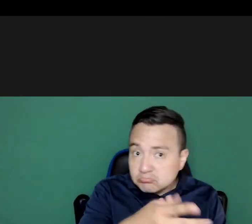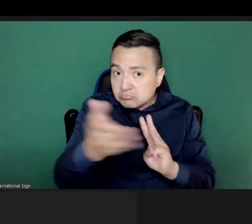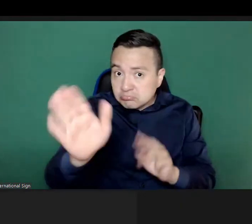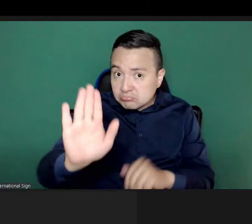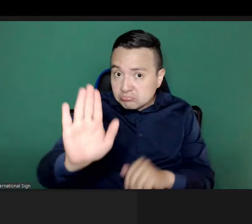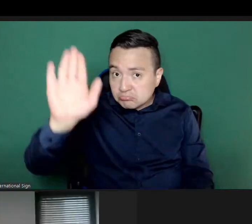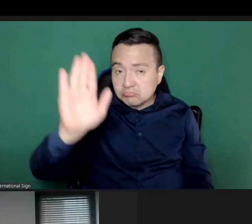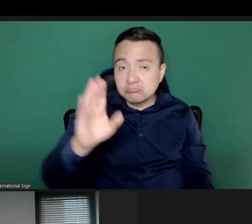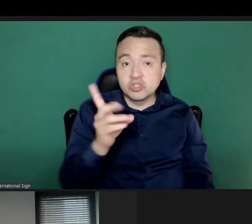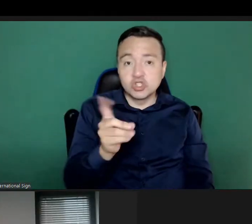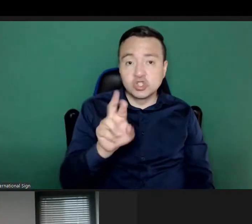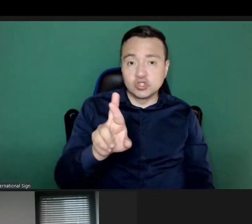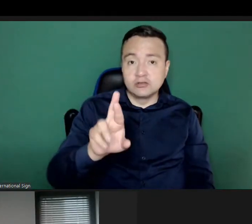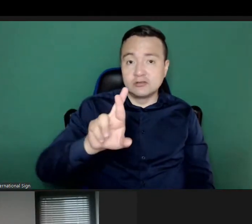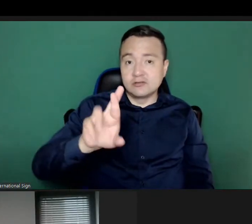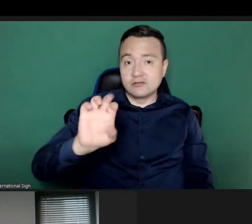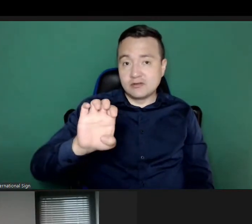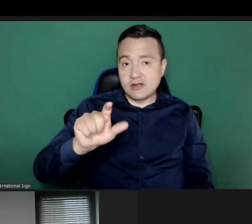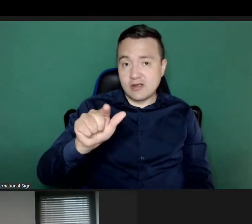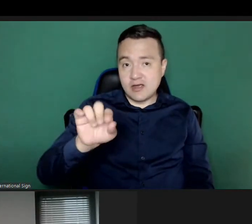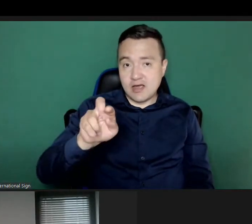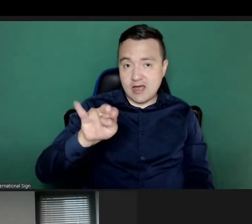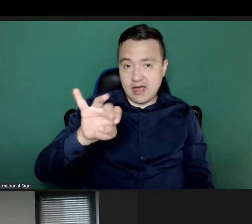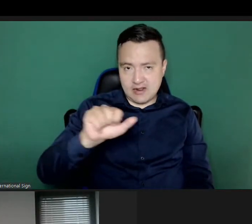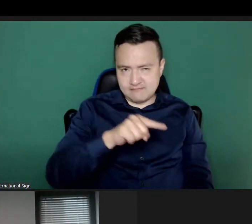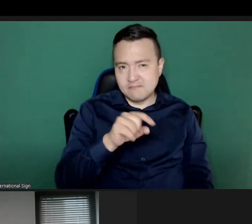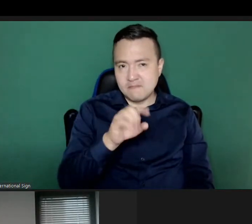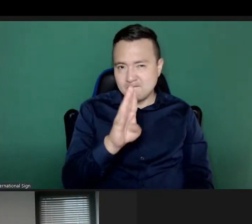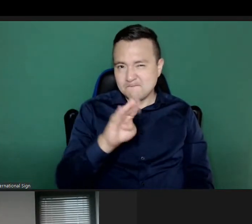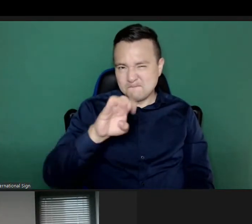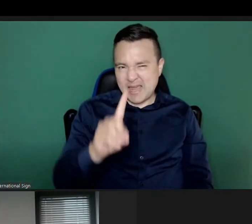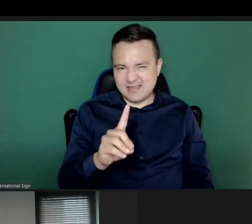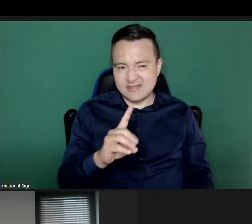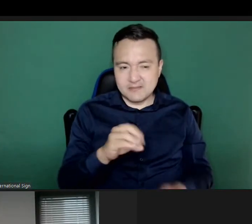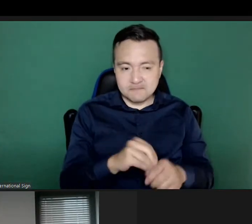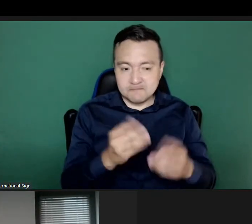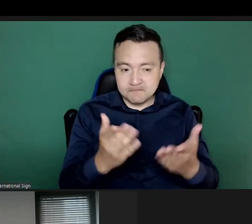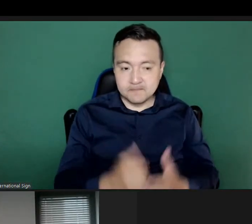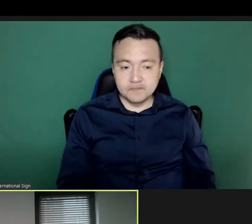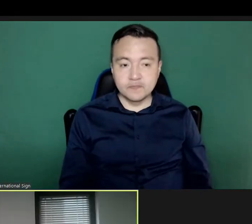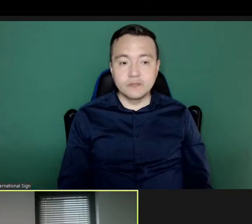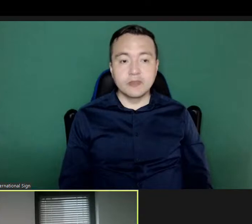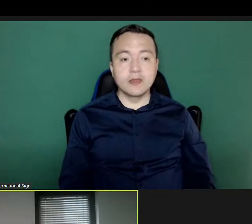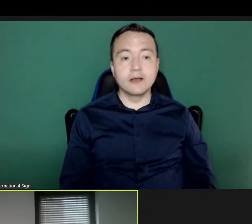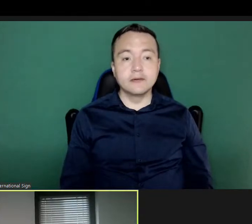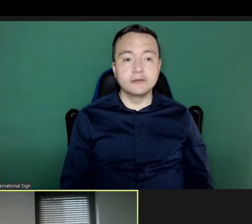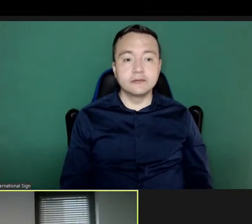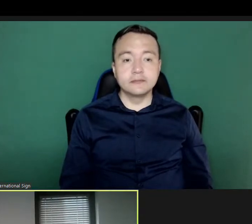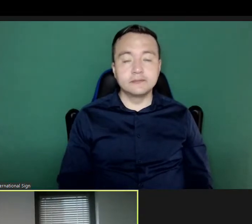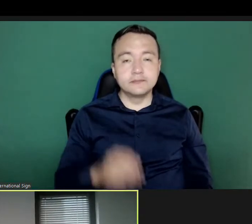So very, very briefly...